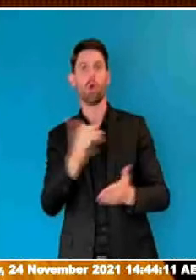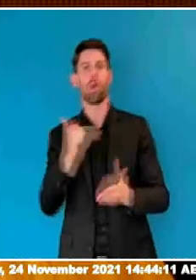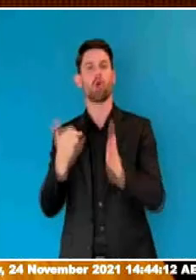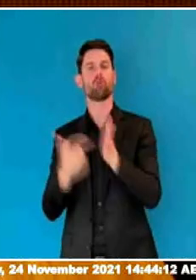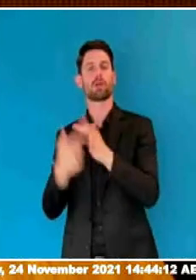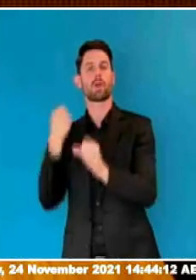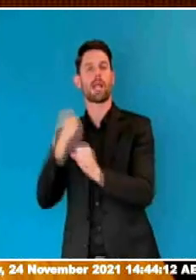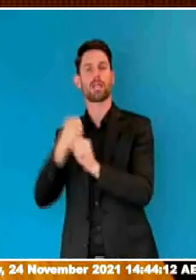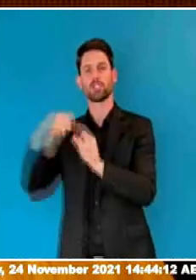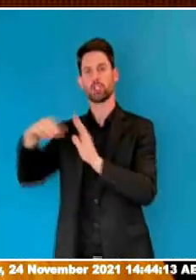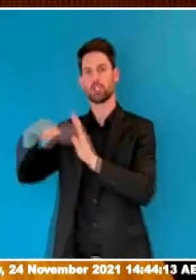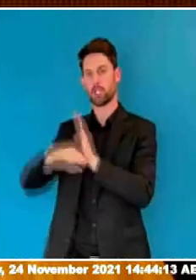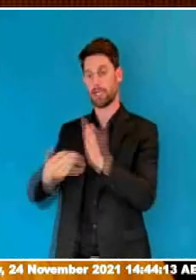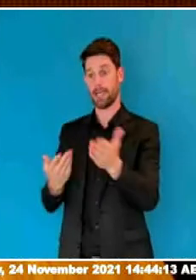with the Victorian Charter of Human Rights.